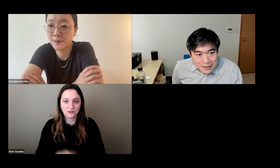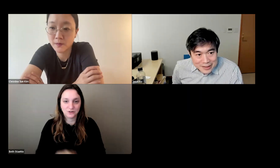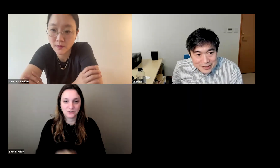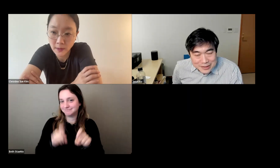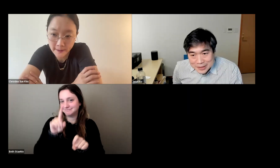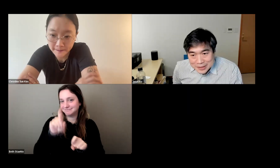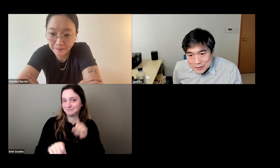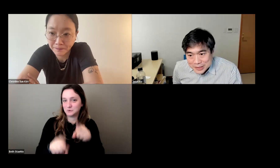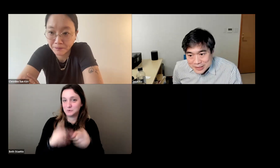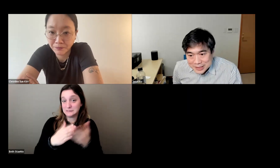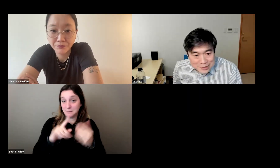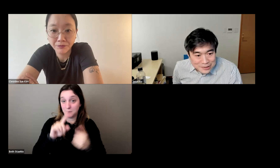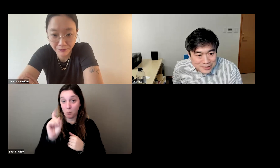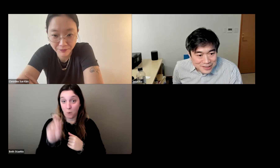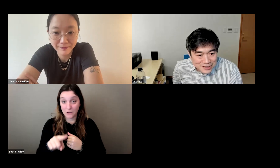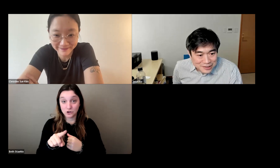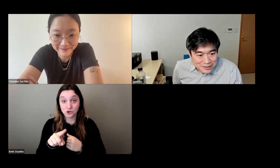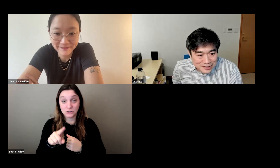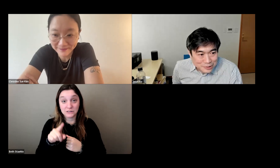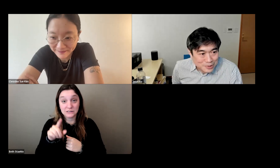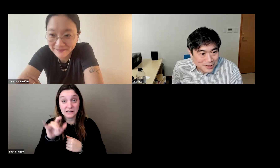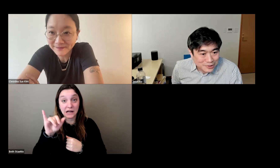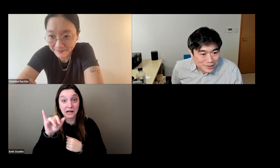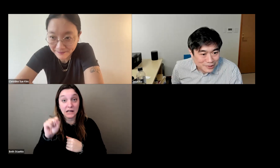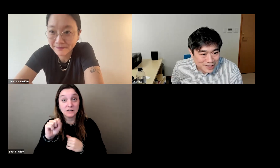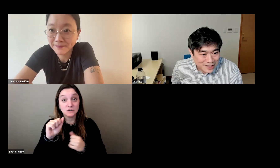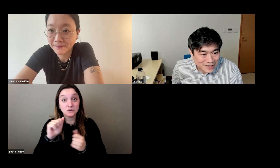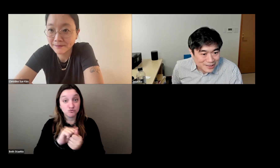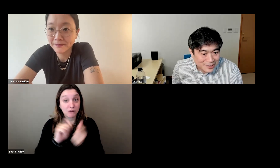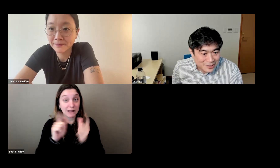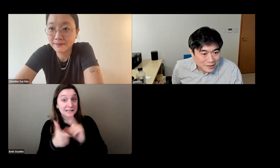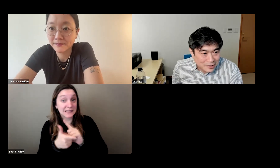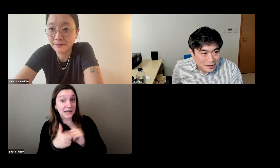Is the translation and interpreting going okay?